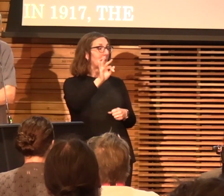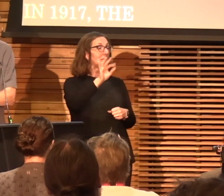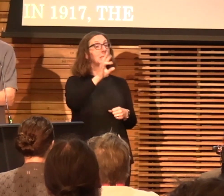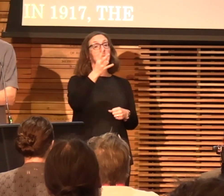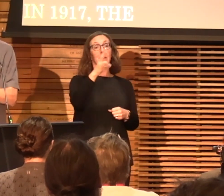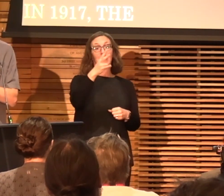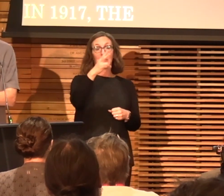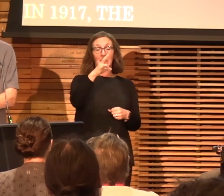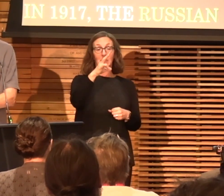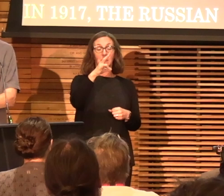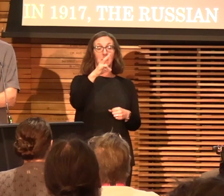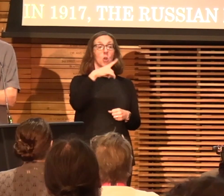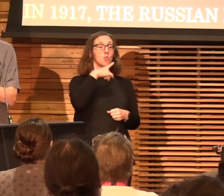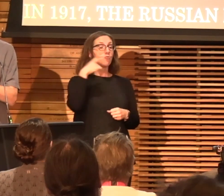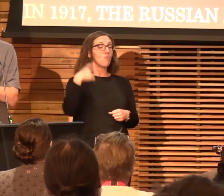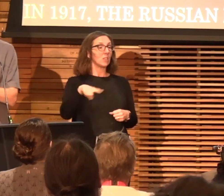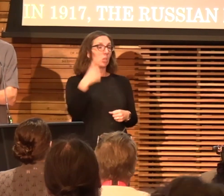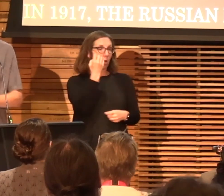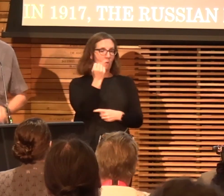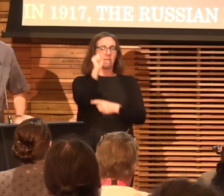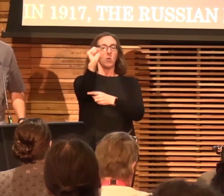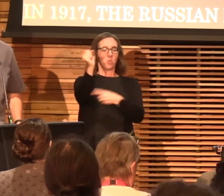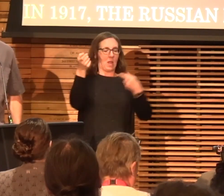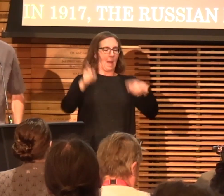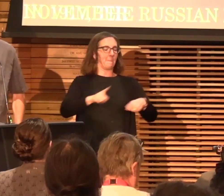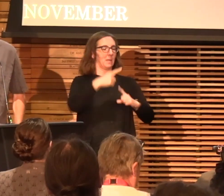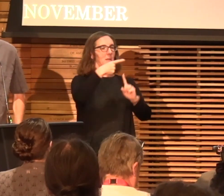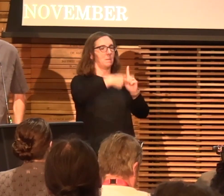The Russian Revolution happens in November 1917.